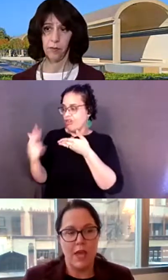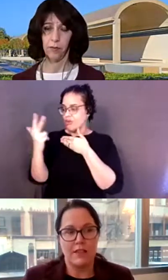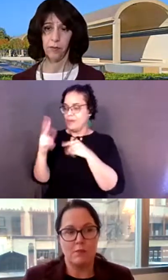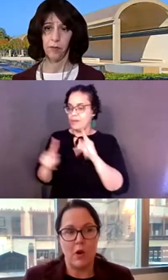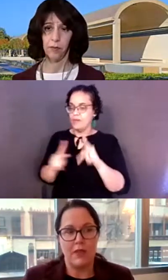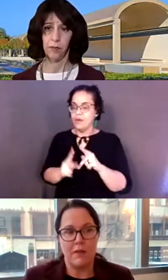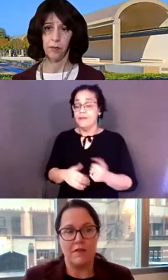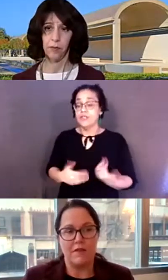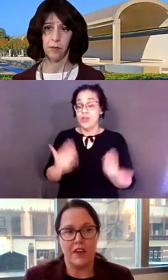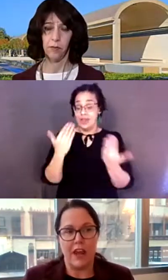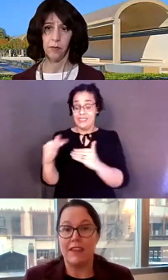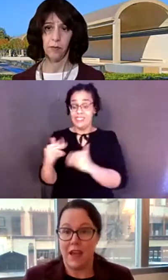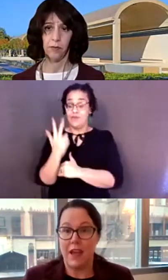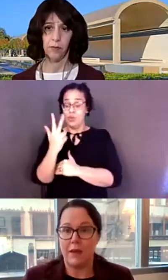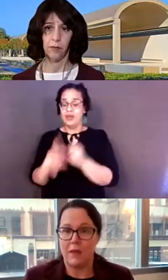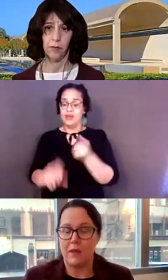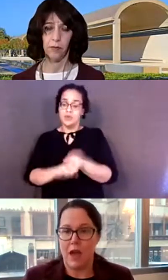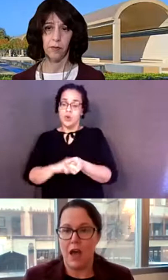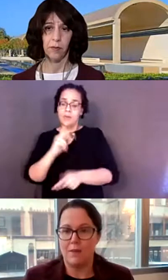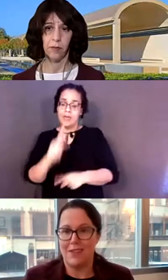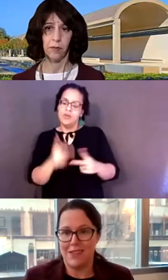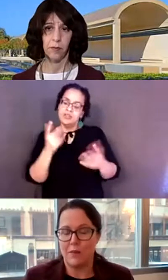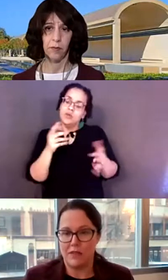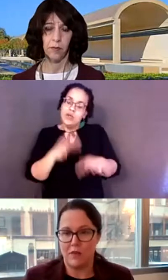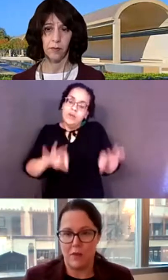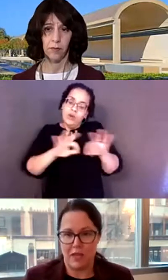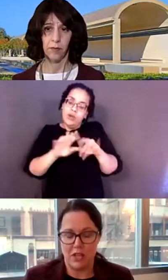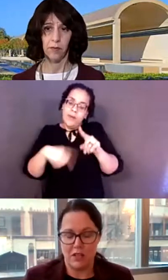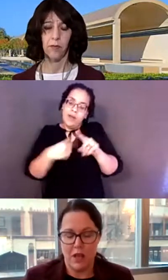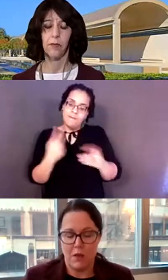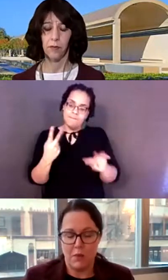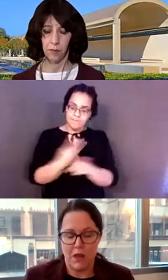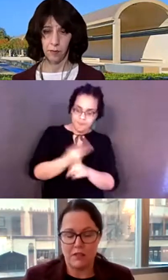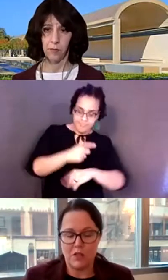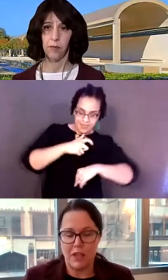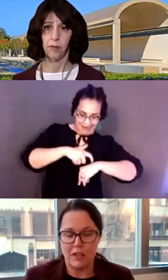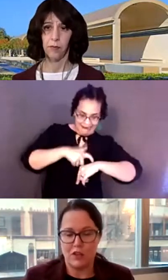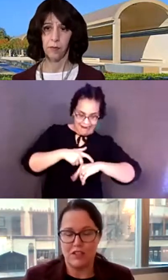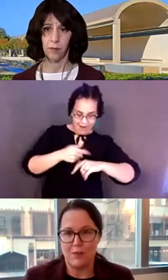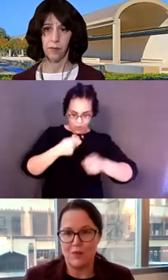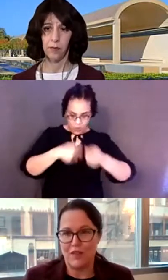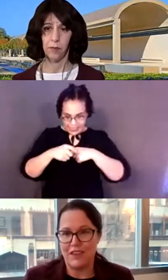is both about figuring out the time, the segments for the patient, but also